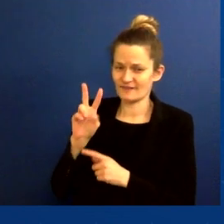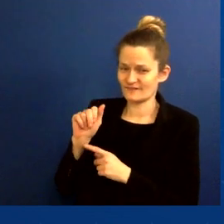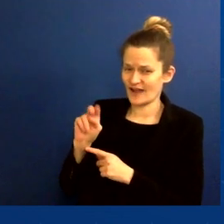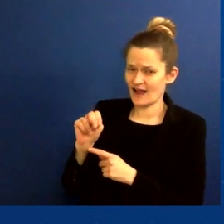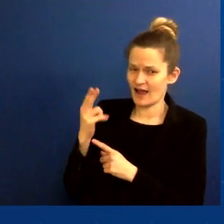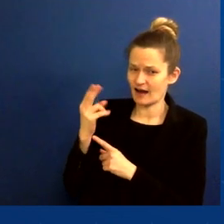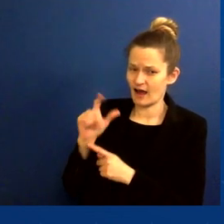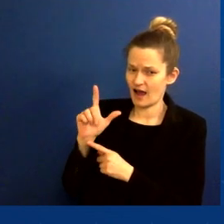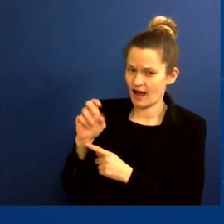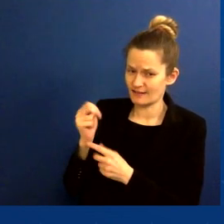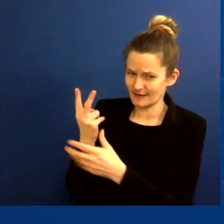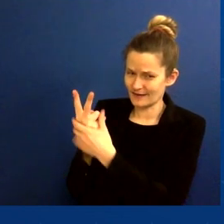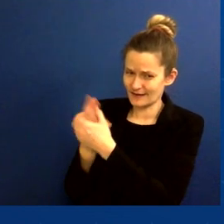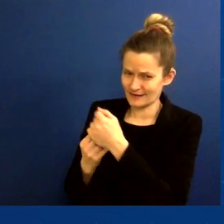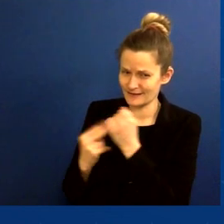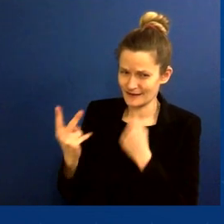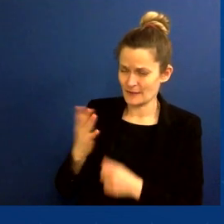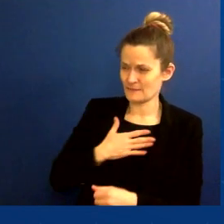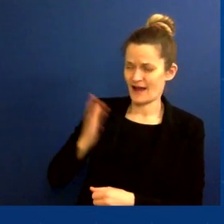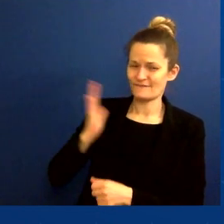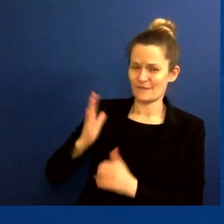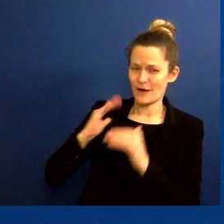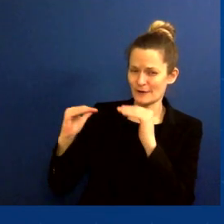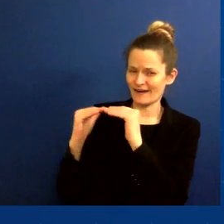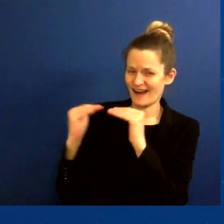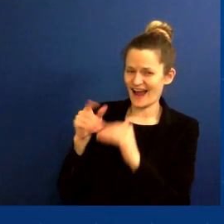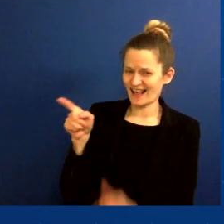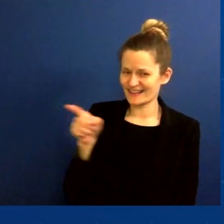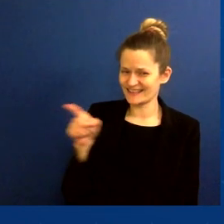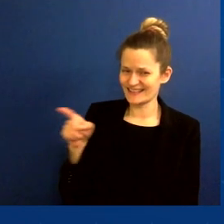to be here at Ironworkers Local five with all of you.